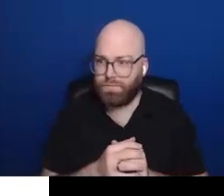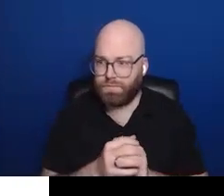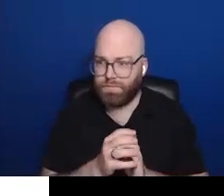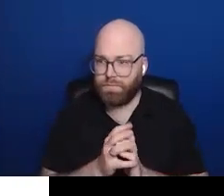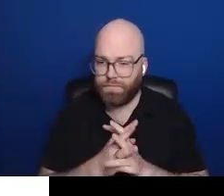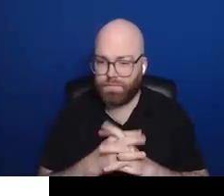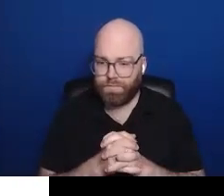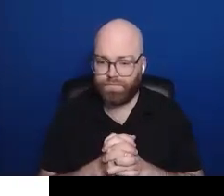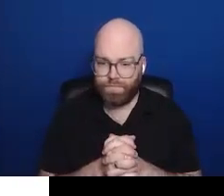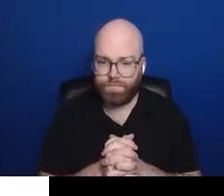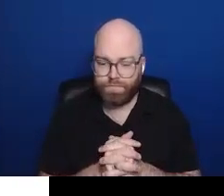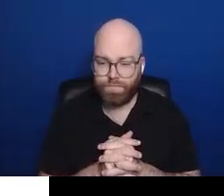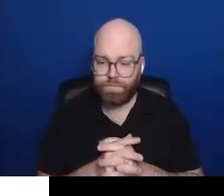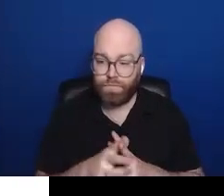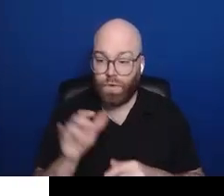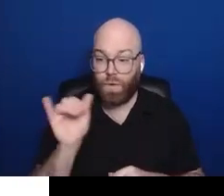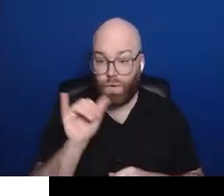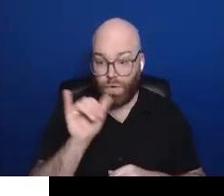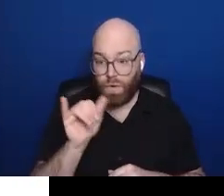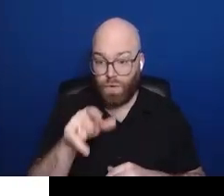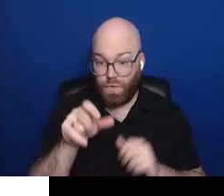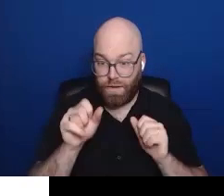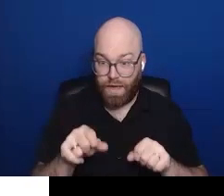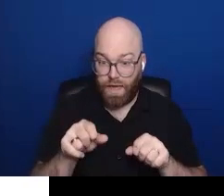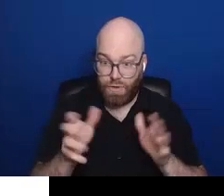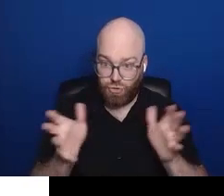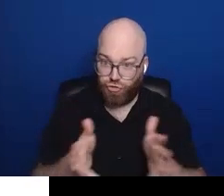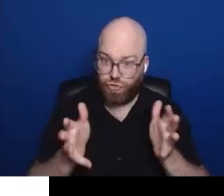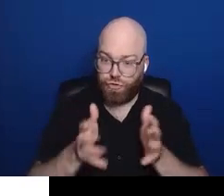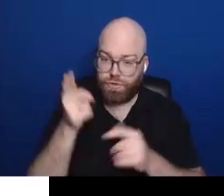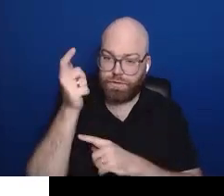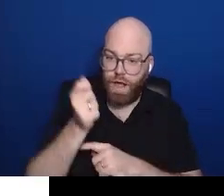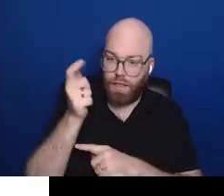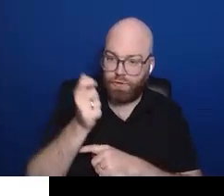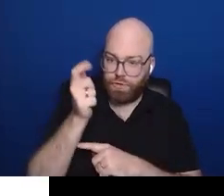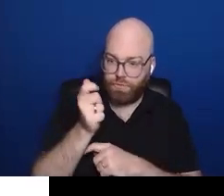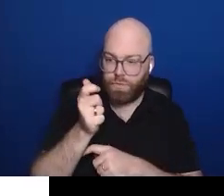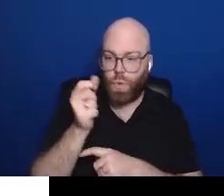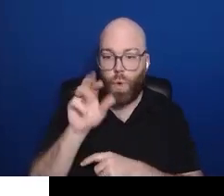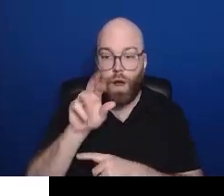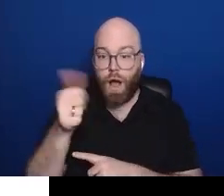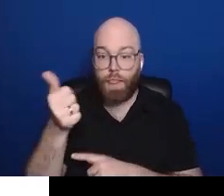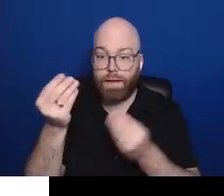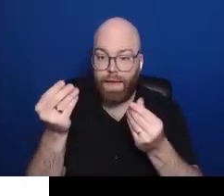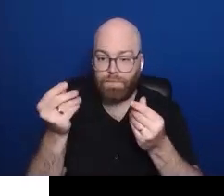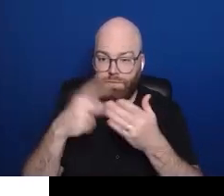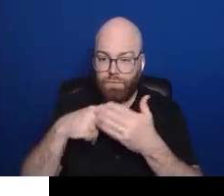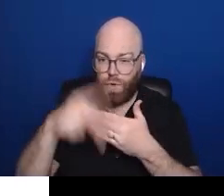You can promote scholarships or other campus programs. We hear of them, to these, DACA recipients.